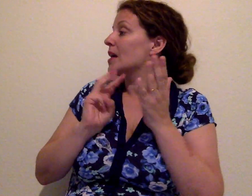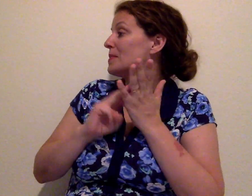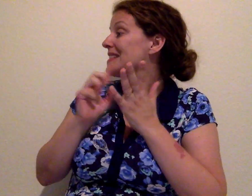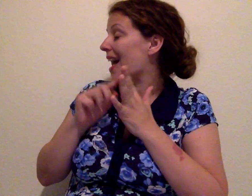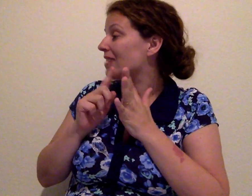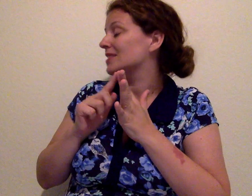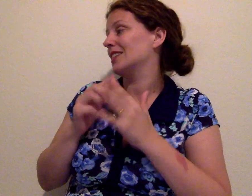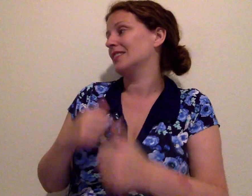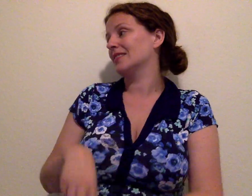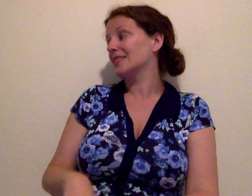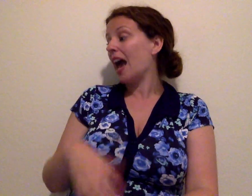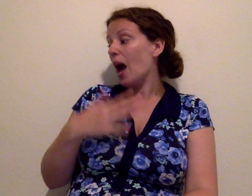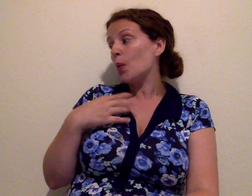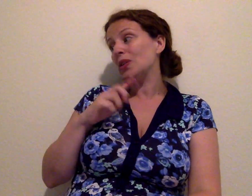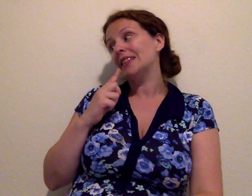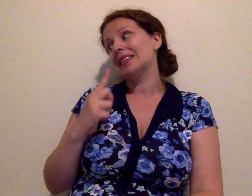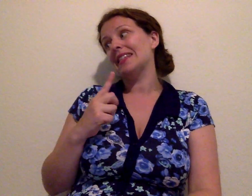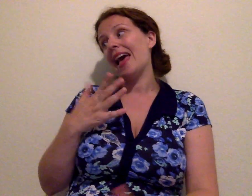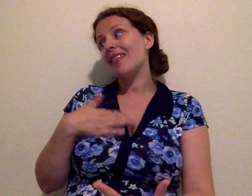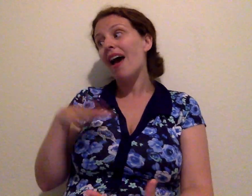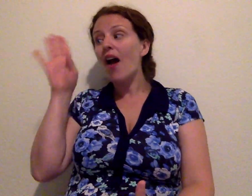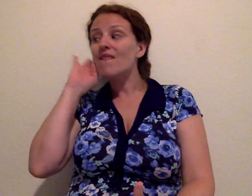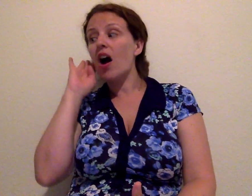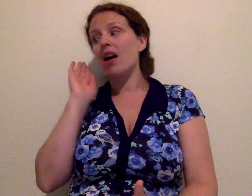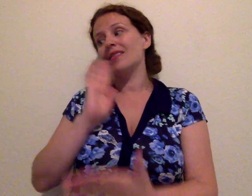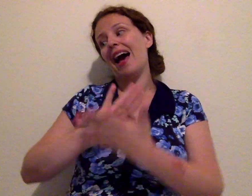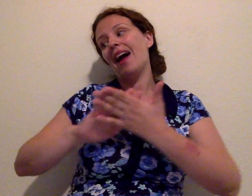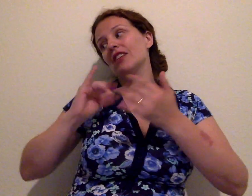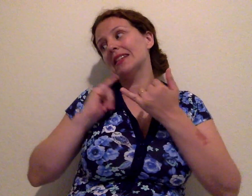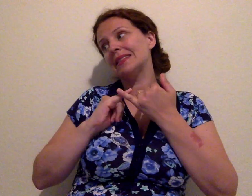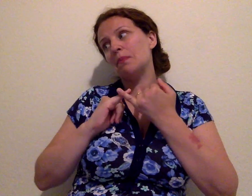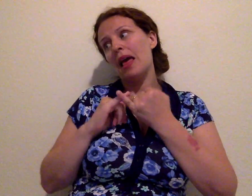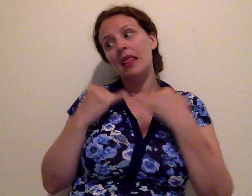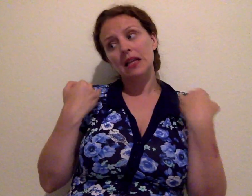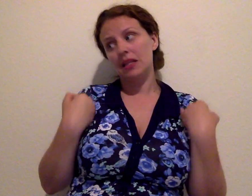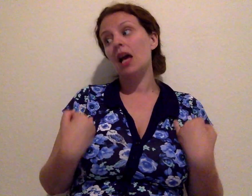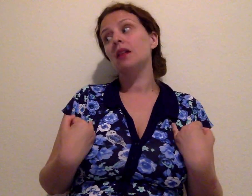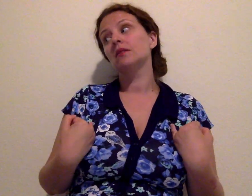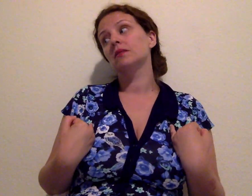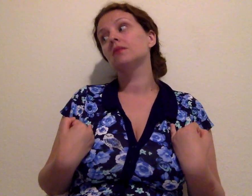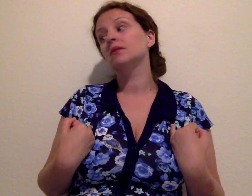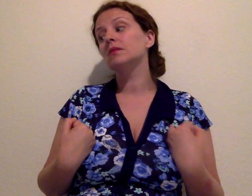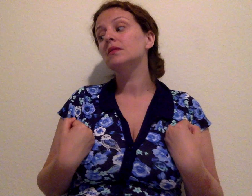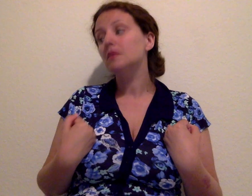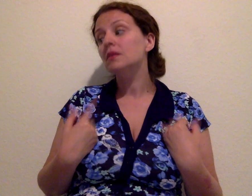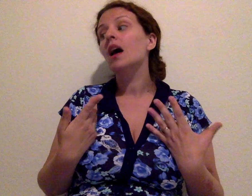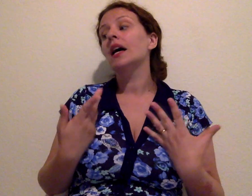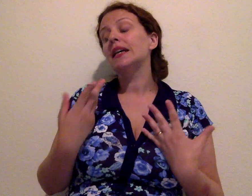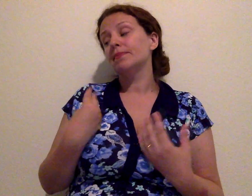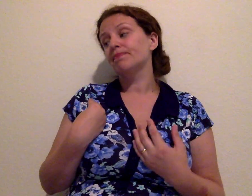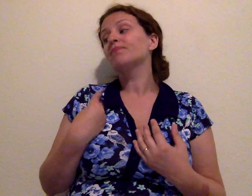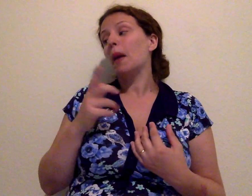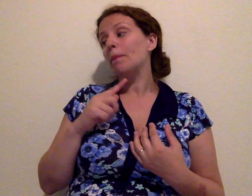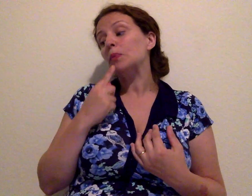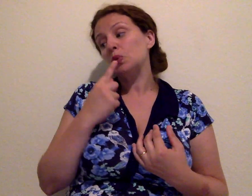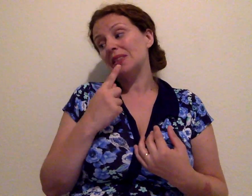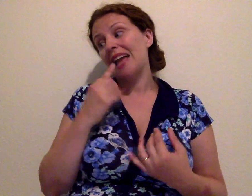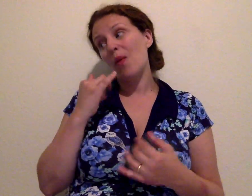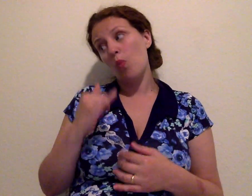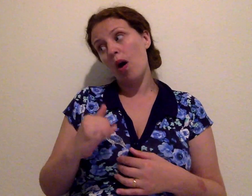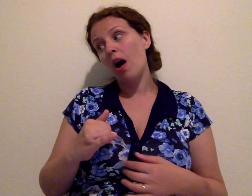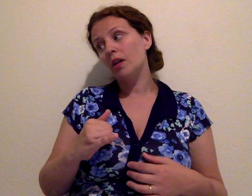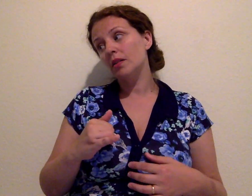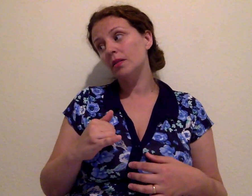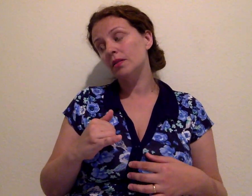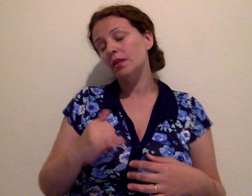"Mr Elton I wanted to say, I've heard Harriet Smith is ill, people say she is worse."